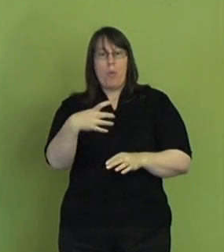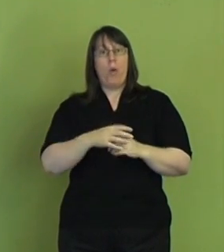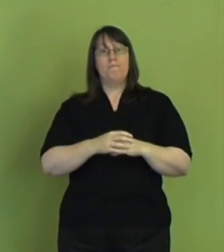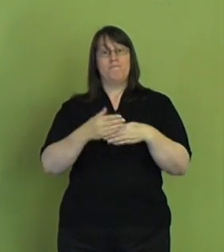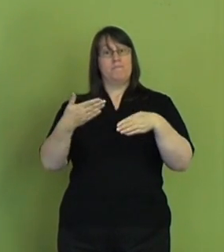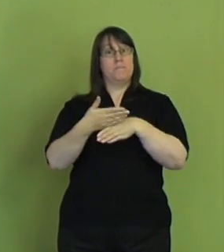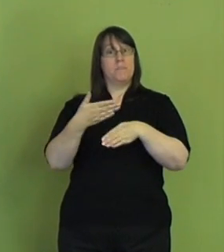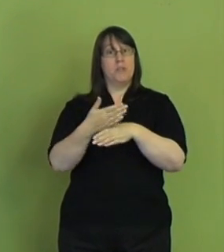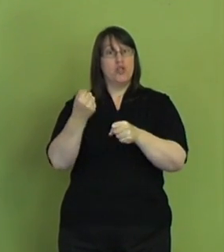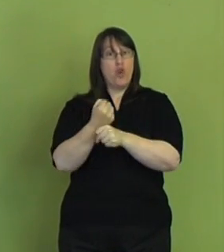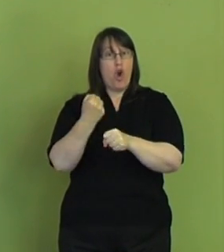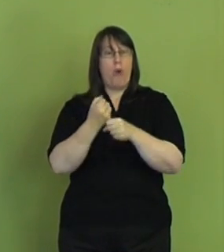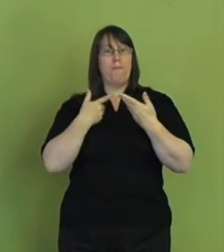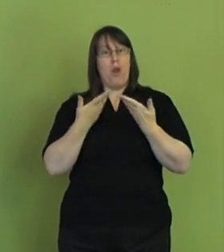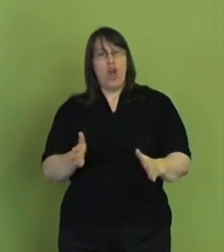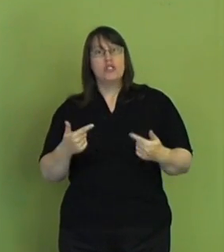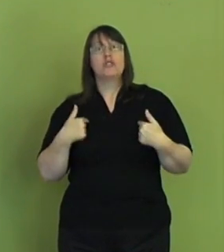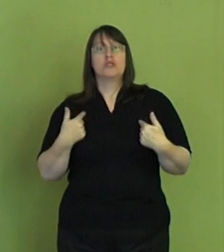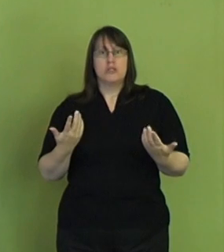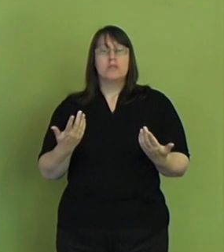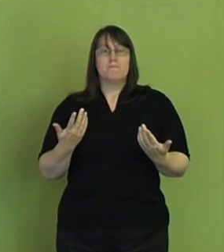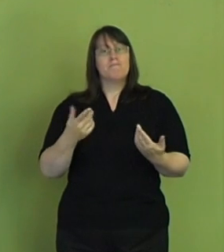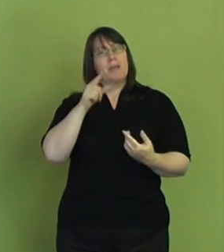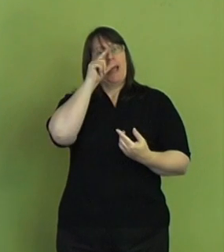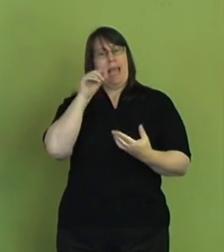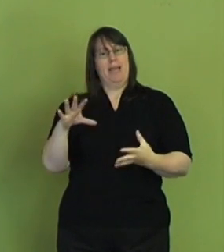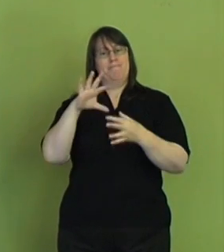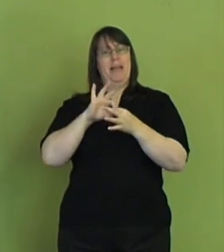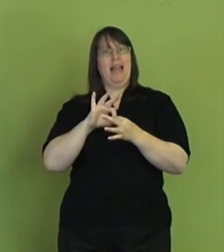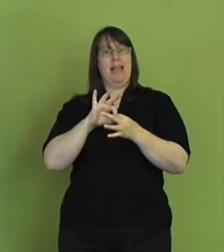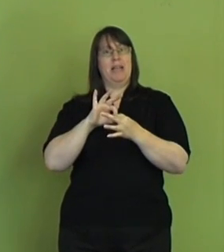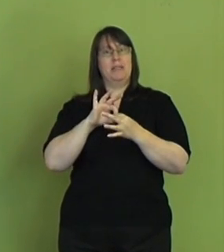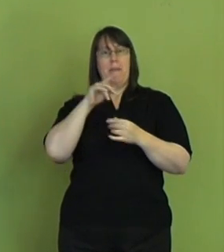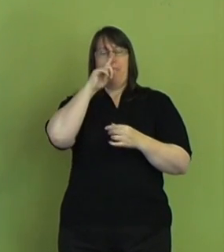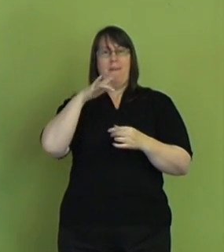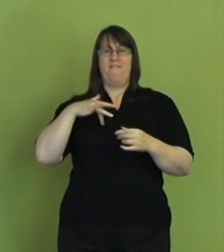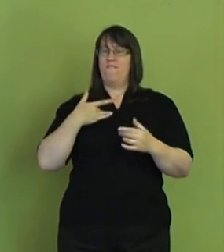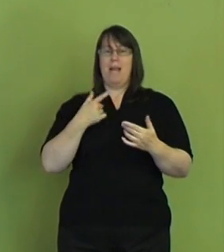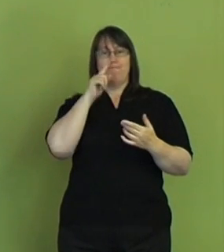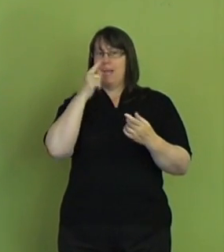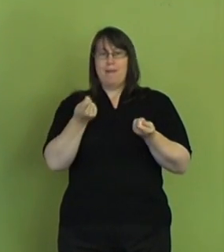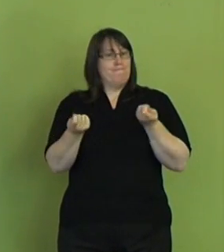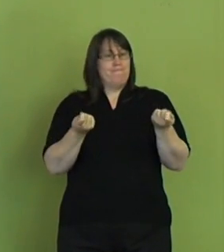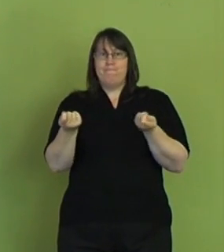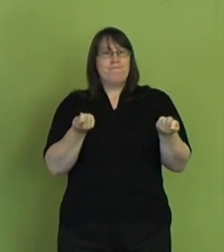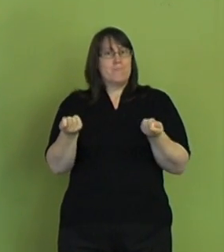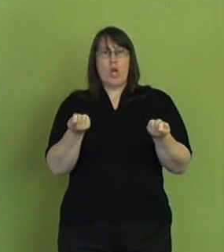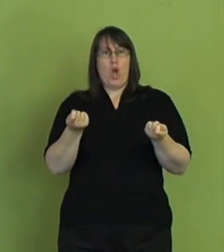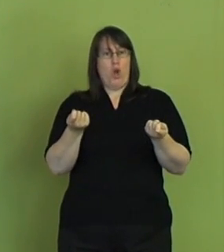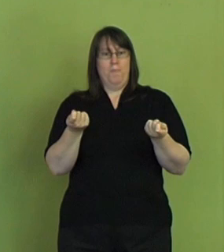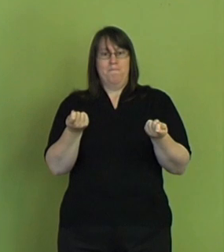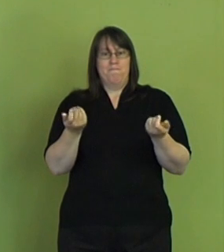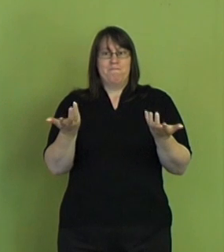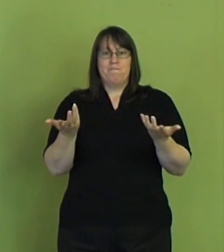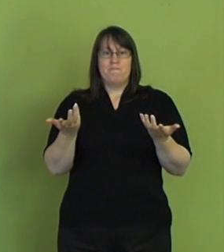All of these issues contribute to people struggling with a sense of coping